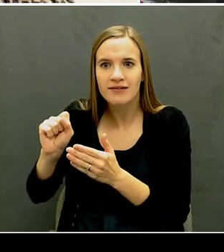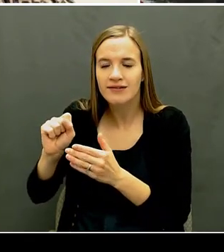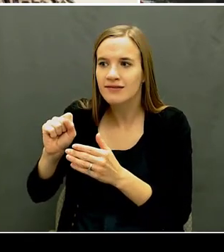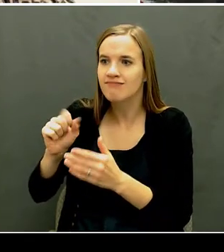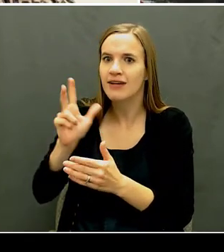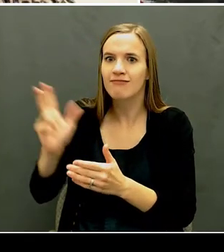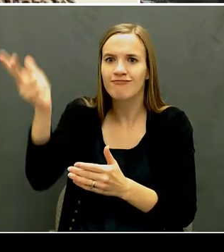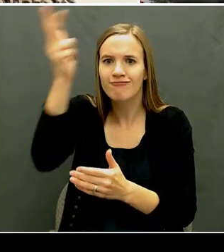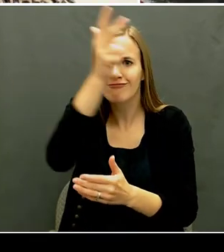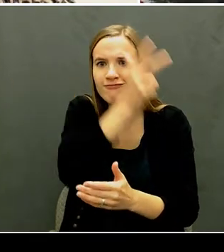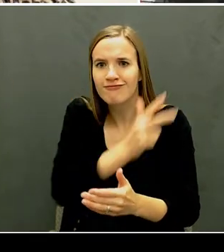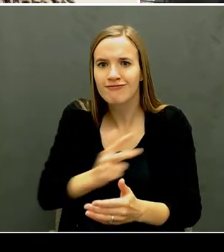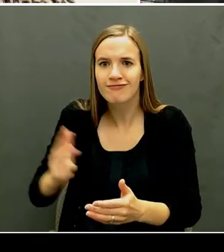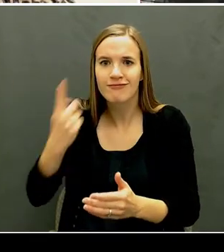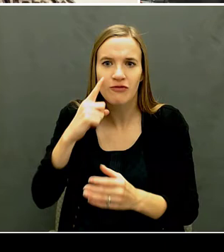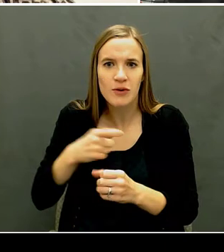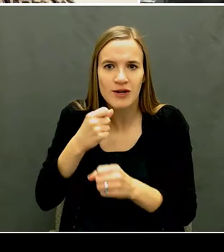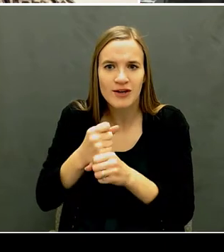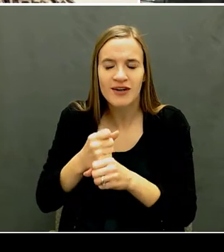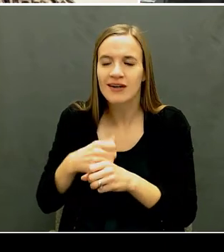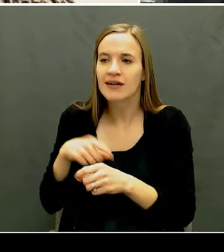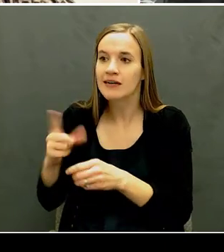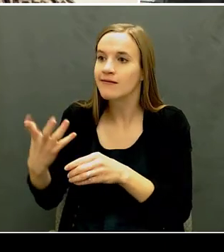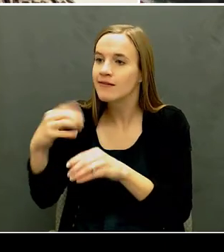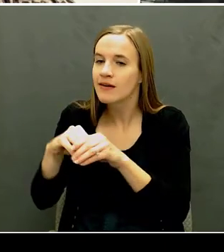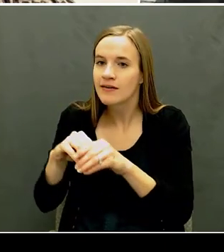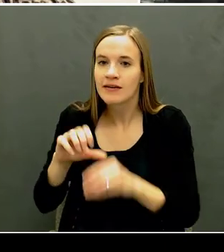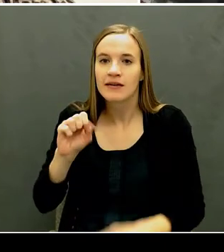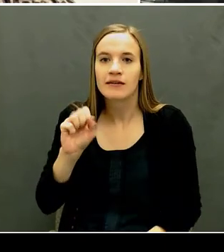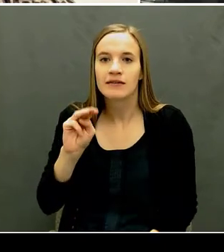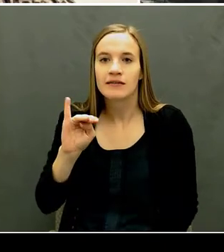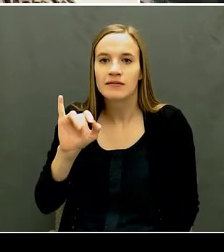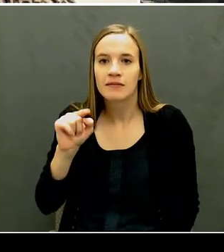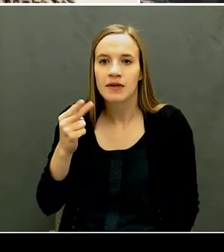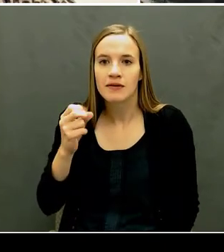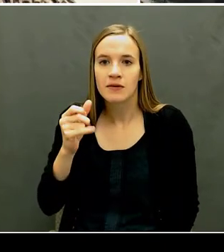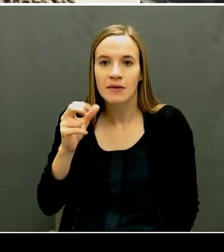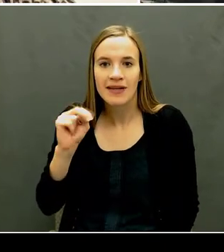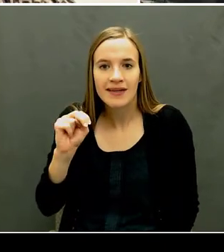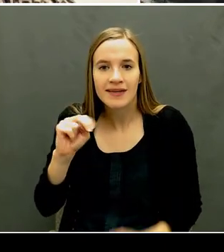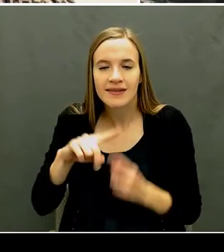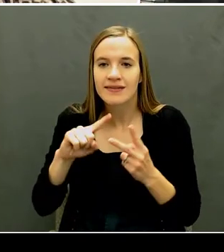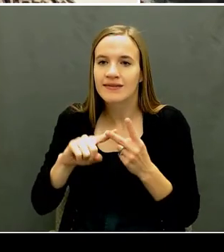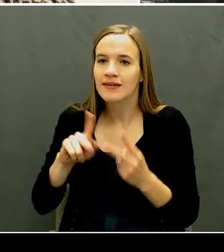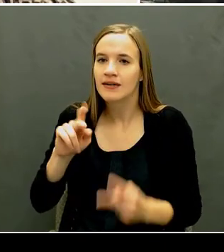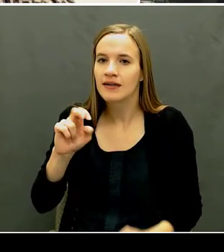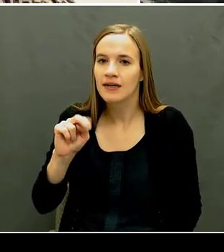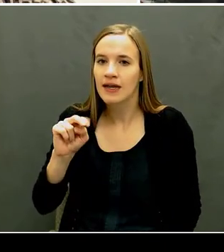doing things with the Smithsonian and the Kennedy Center, and whatnot. But you know, when the